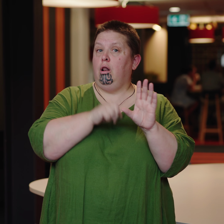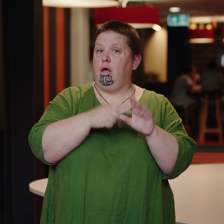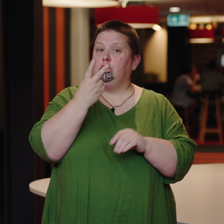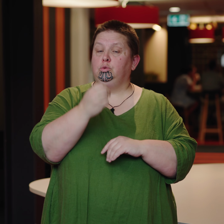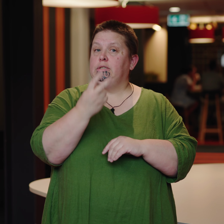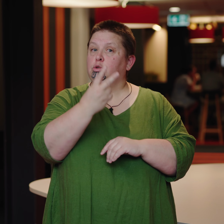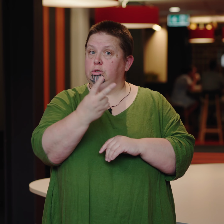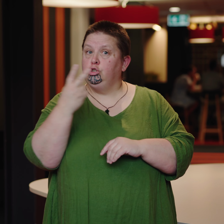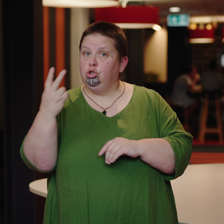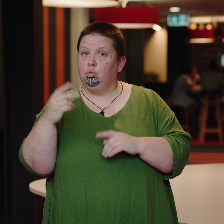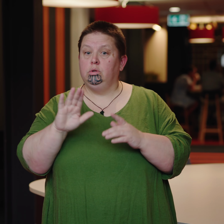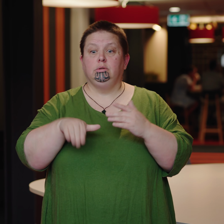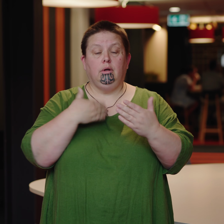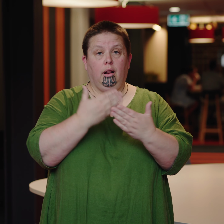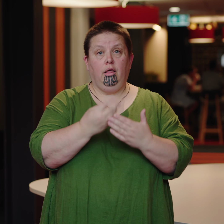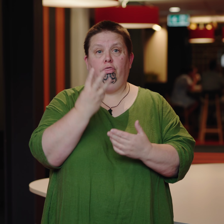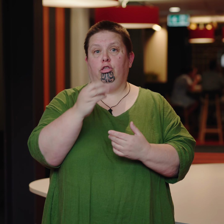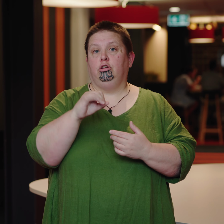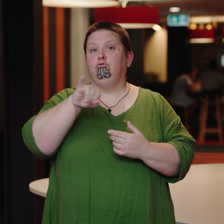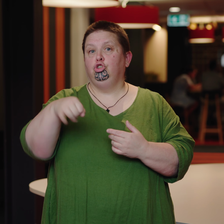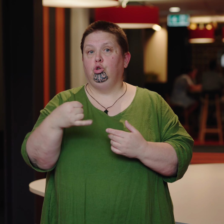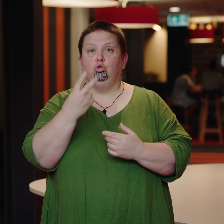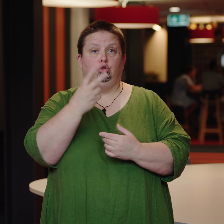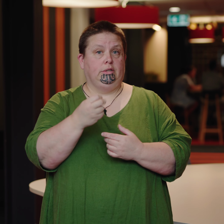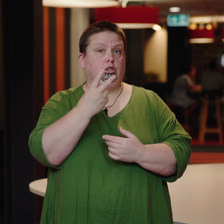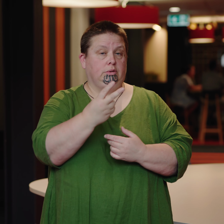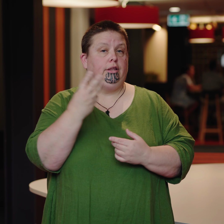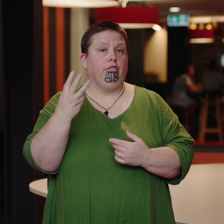1st of July 2022 to 30th June 2023.